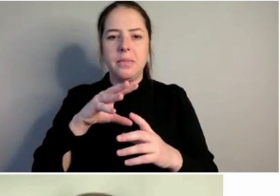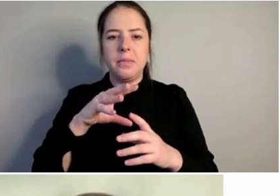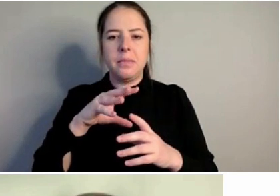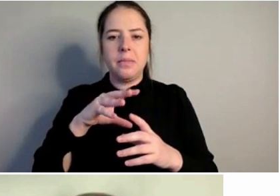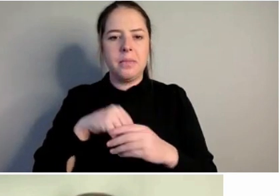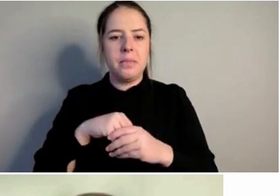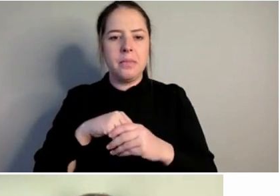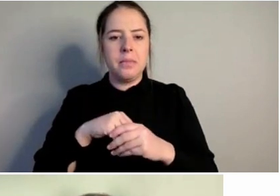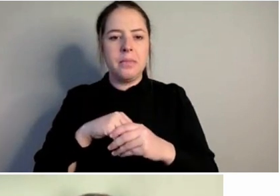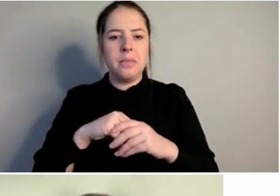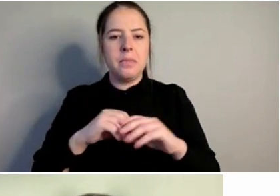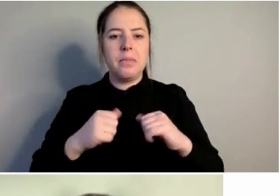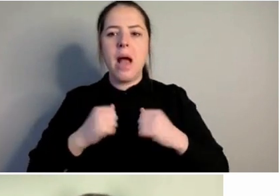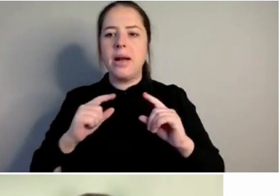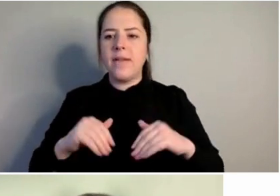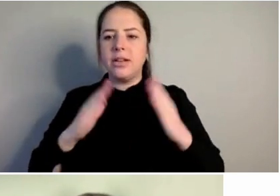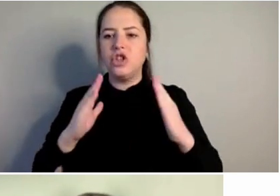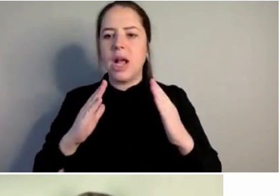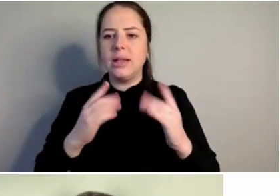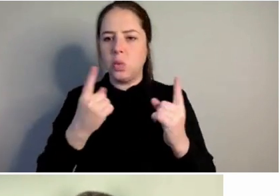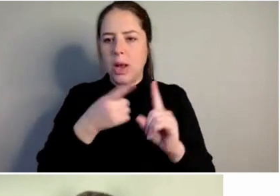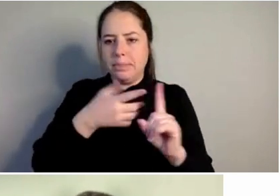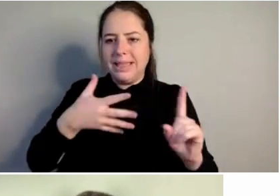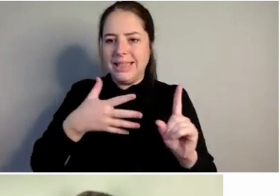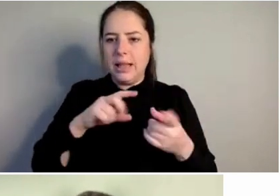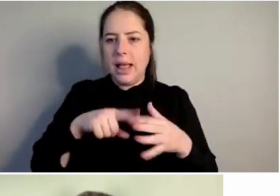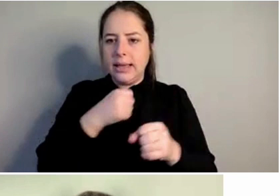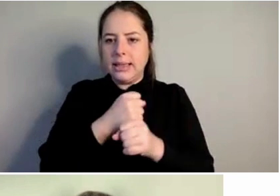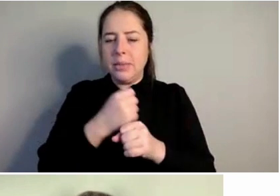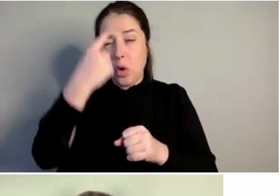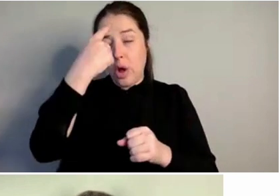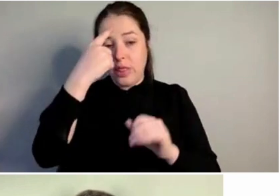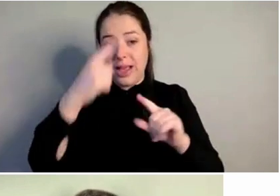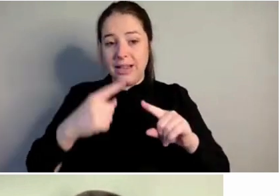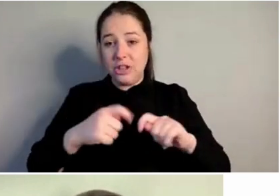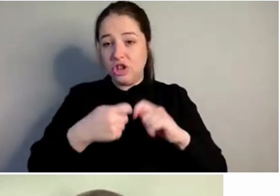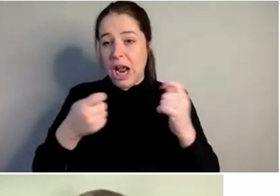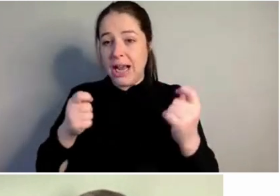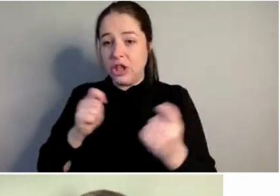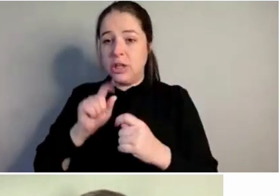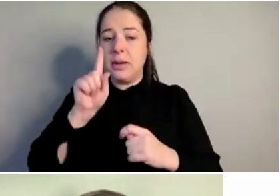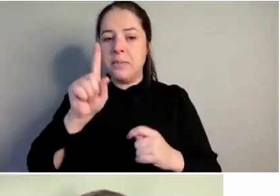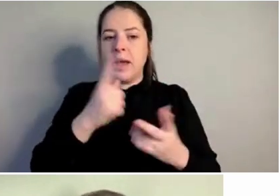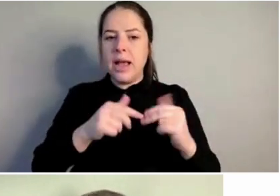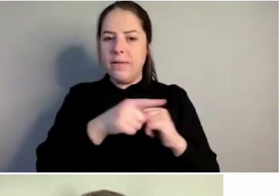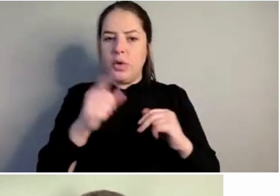One particular example, I think this is changing, but if you think about neurodiversity.